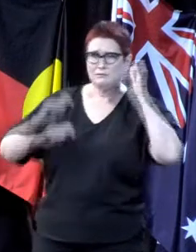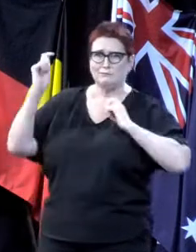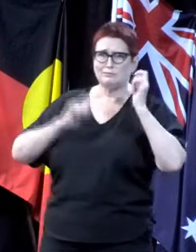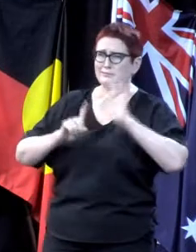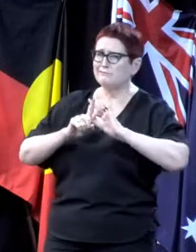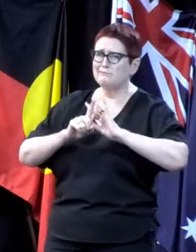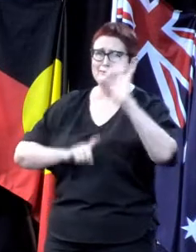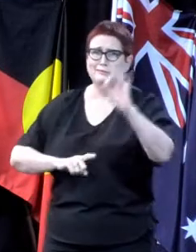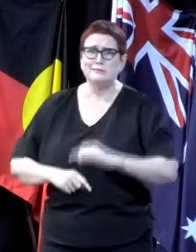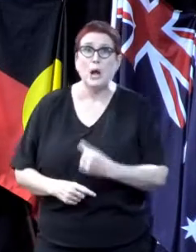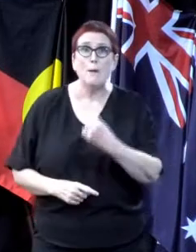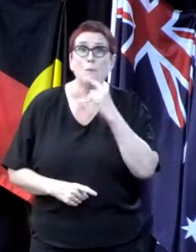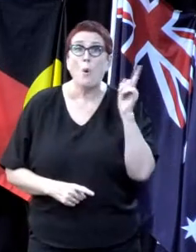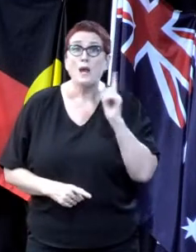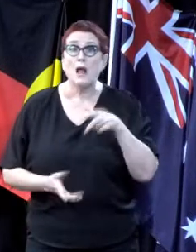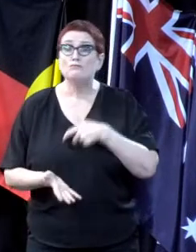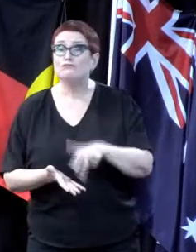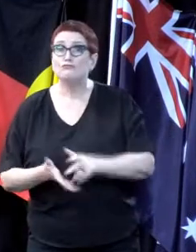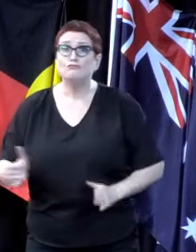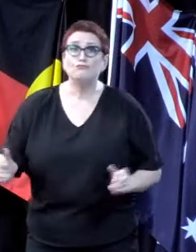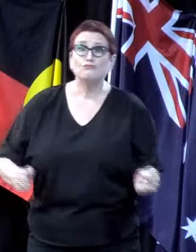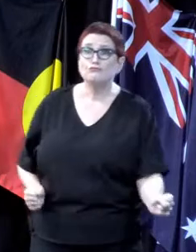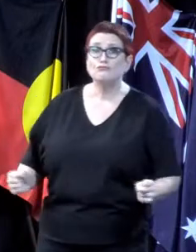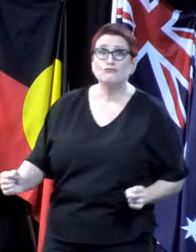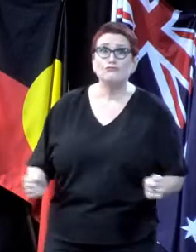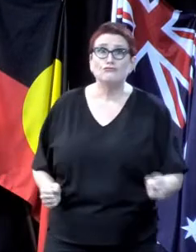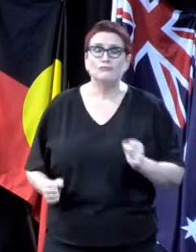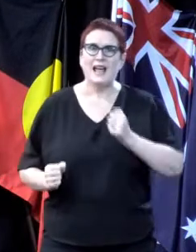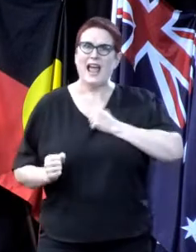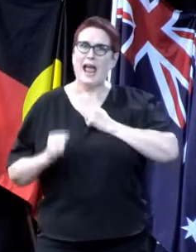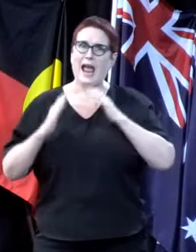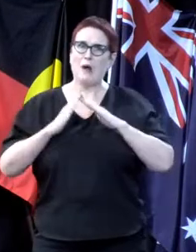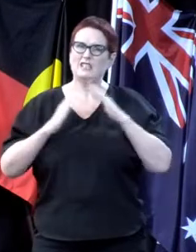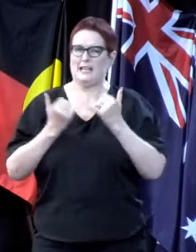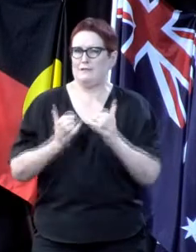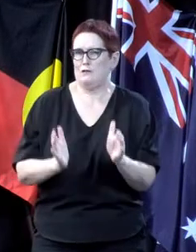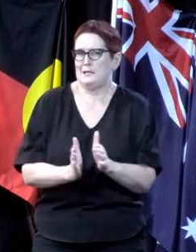And when he walks down the street, 'cause we're a little town, everybody says his name and says hello.